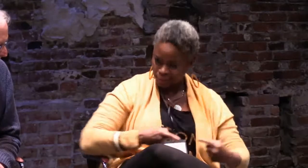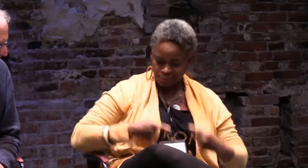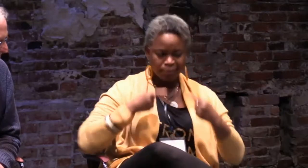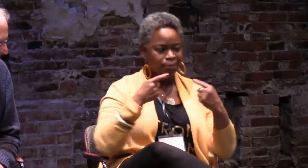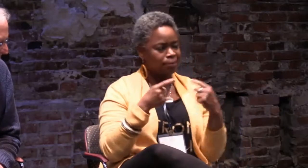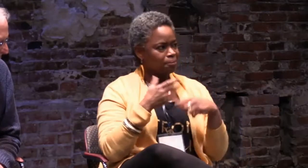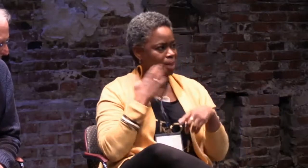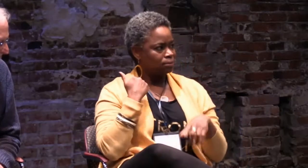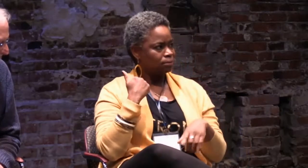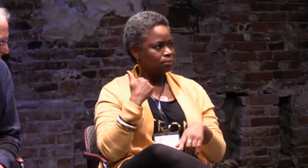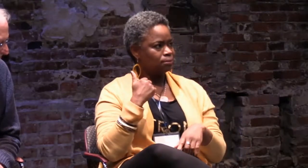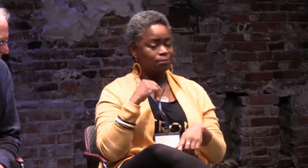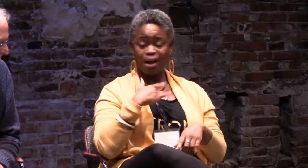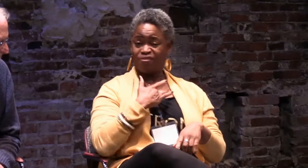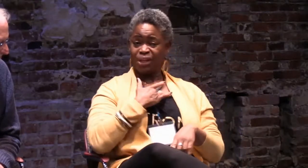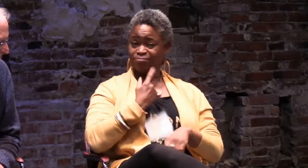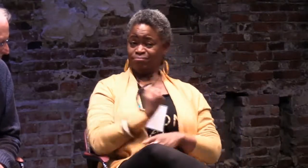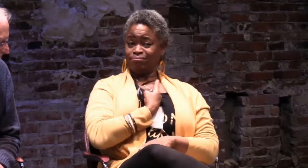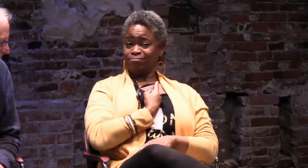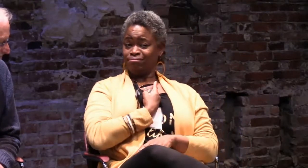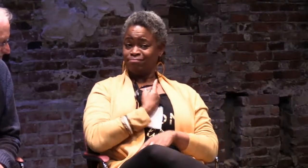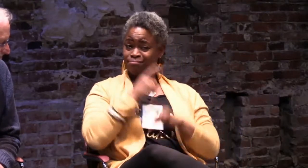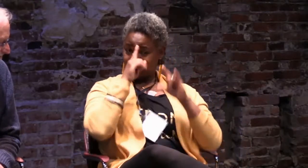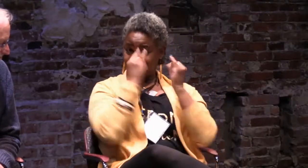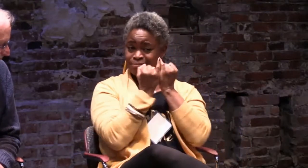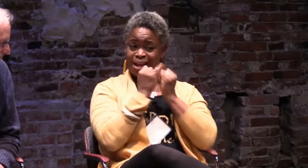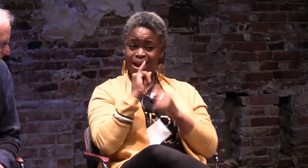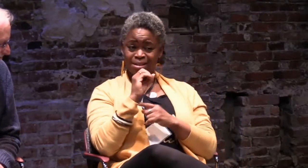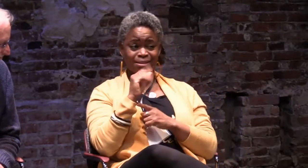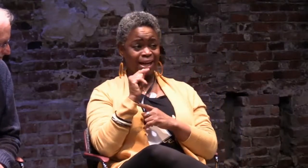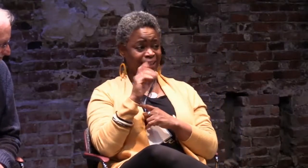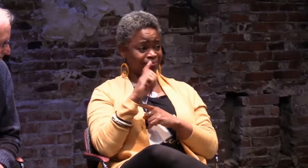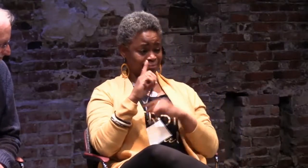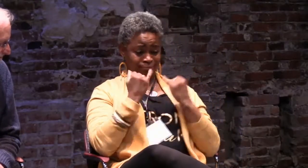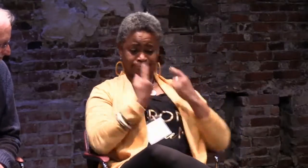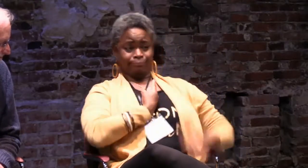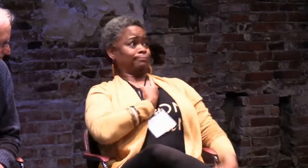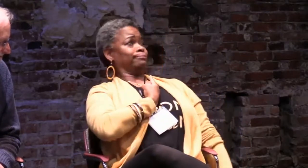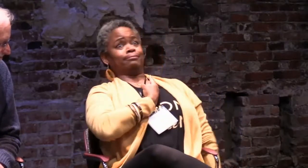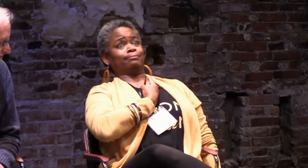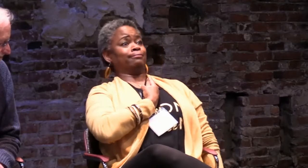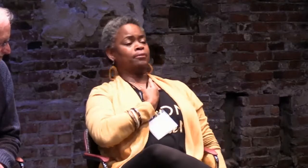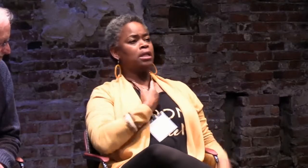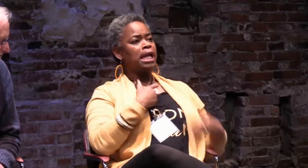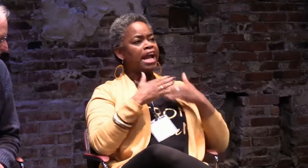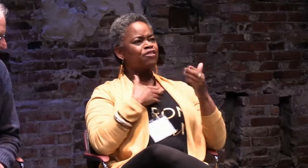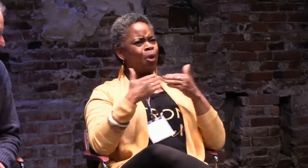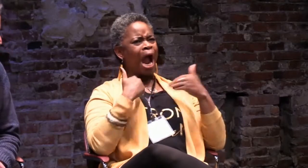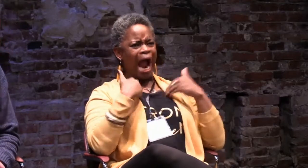Again, not without struggle. It's a high-stakes struggle and I was on my own to get it going.